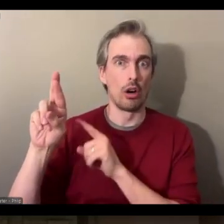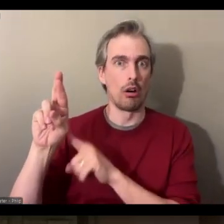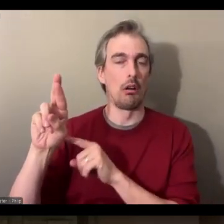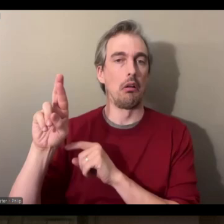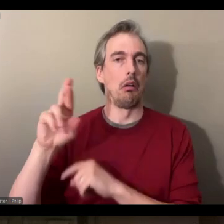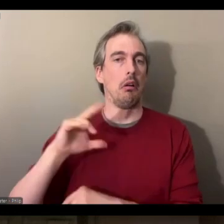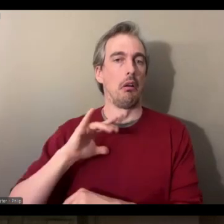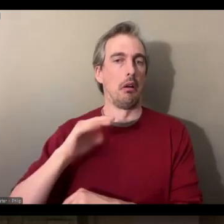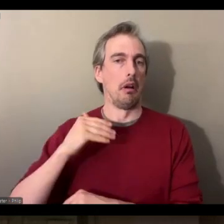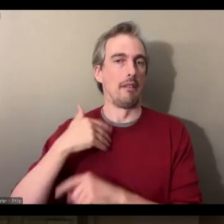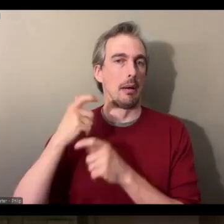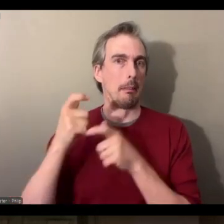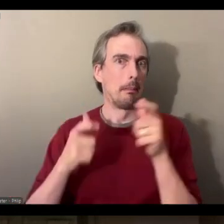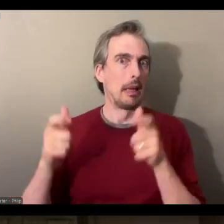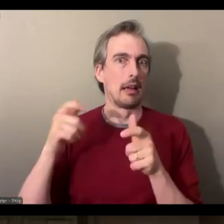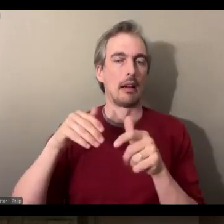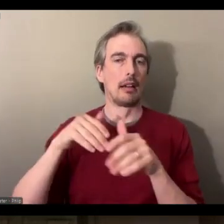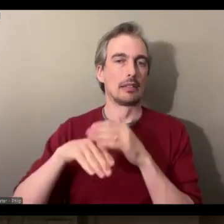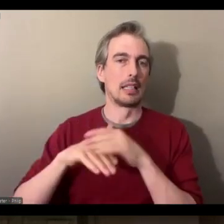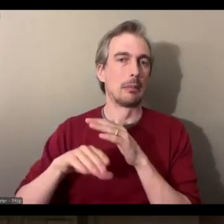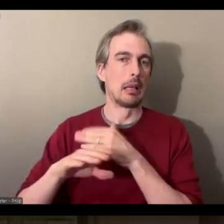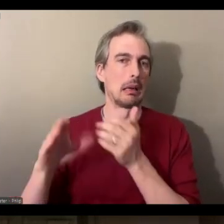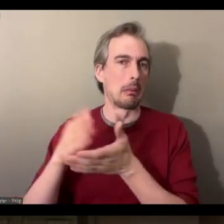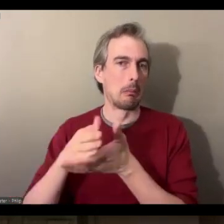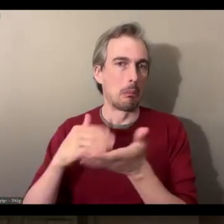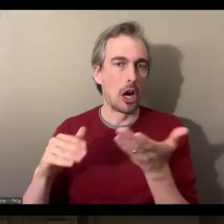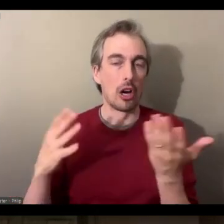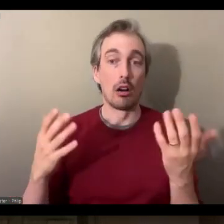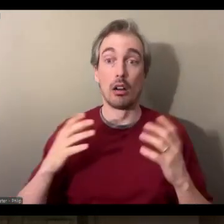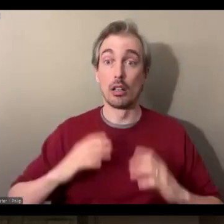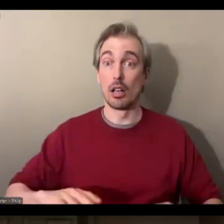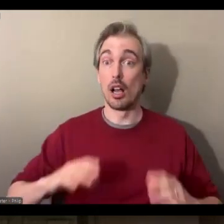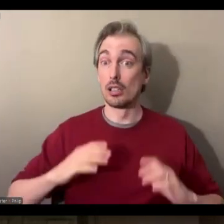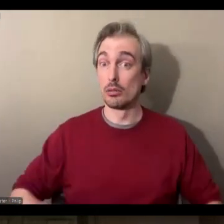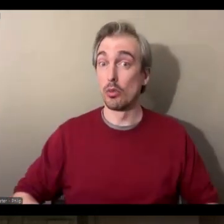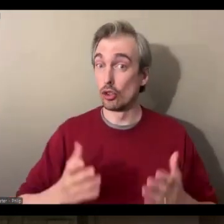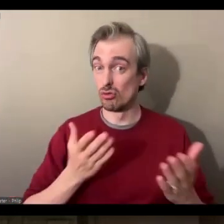Customer service is a big part of it. And so these are some of the technologies that we've been